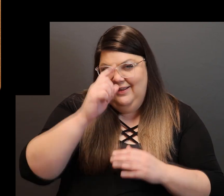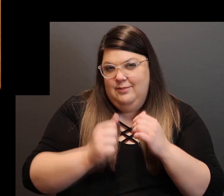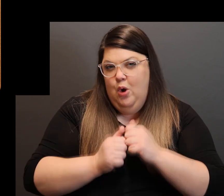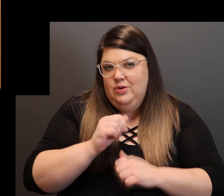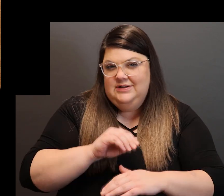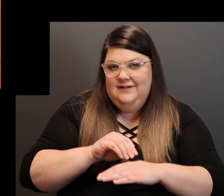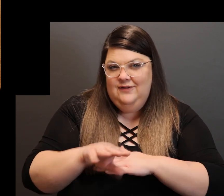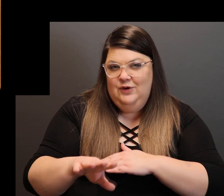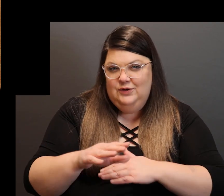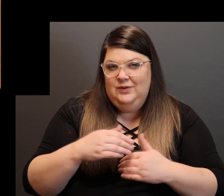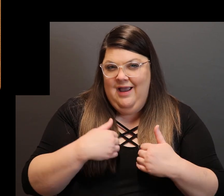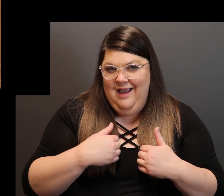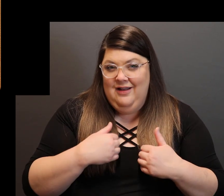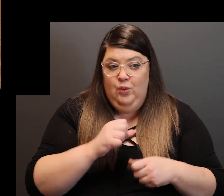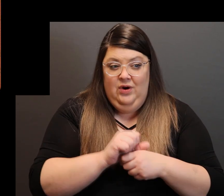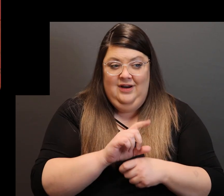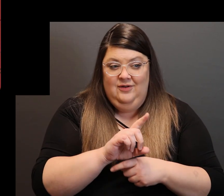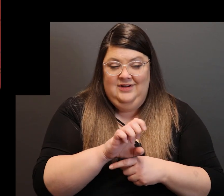for working at DES came from our parents.